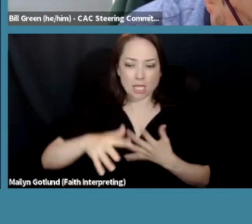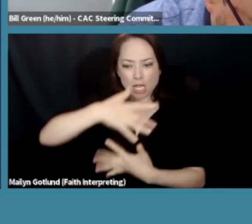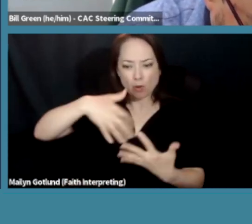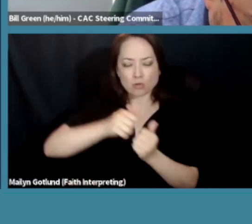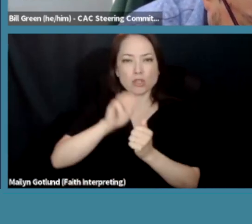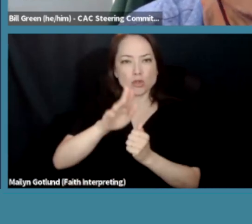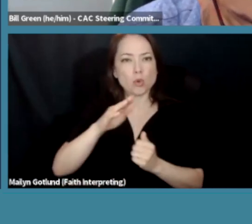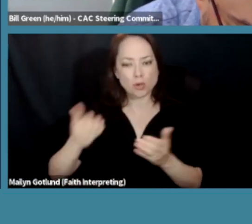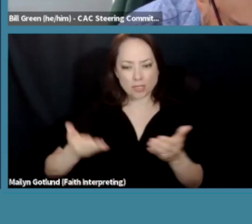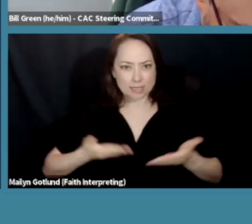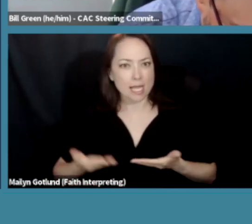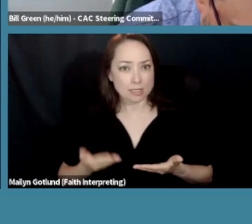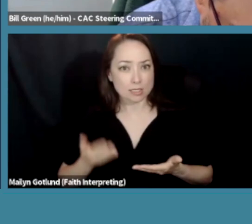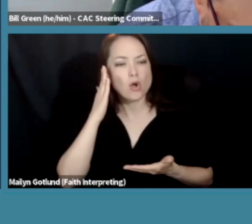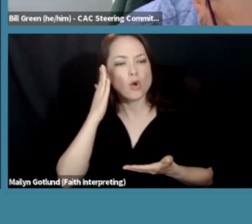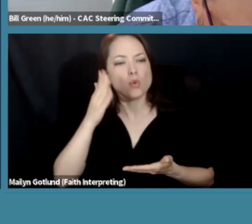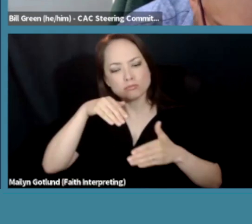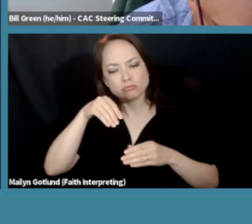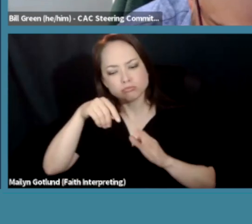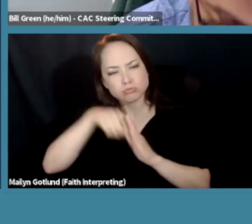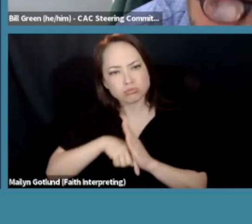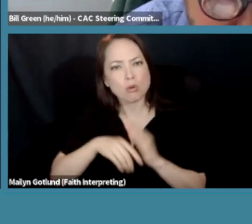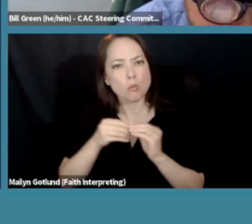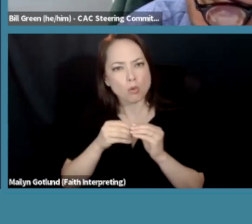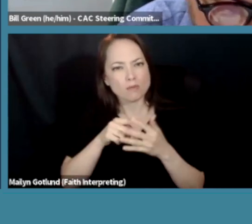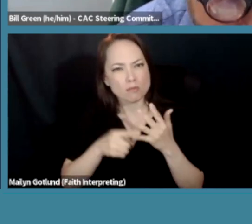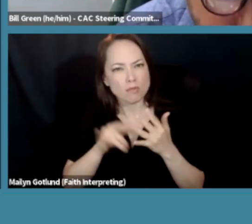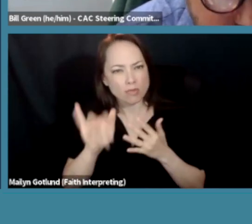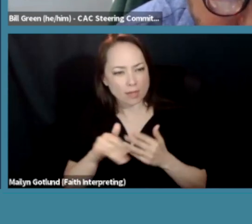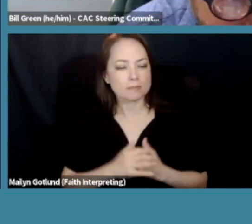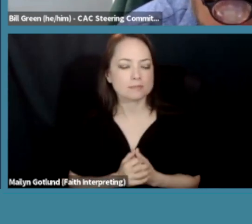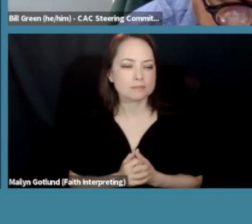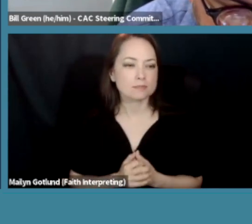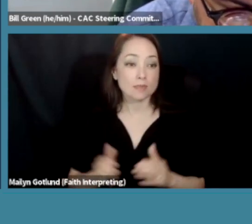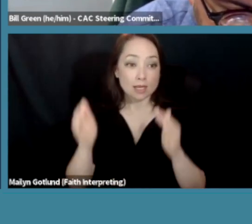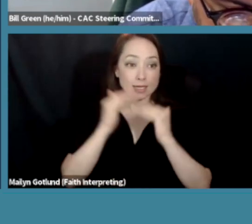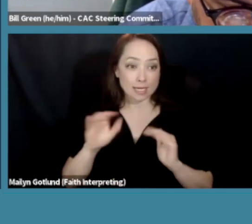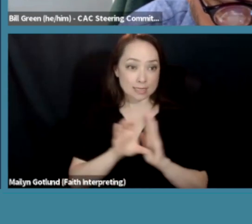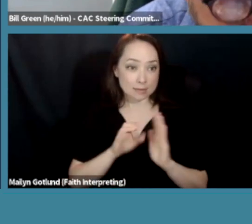We'll go into a little more depth about those things. Next slide, please.